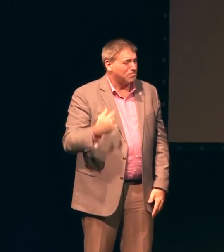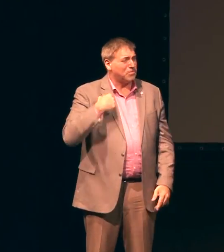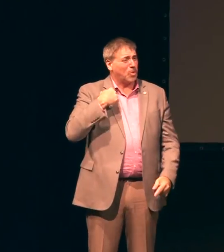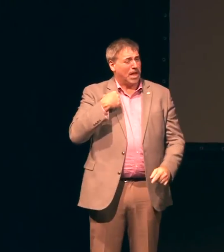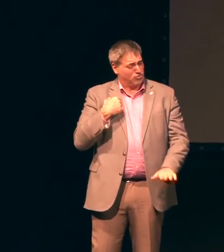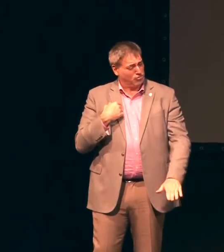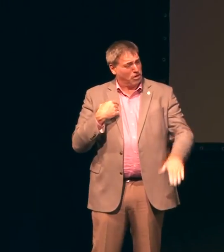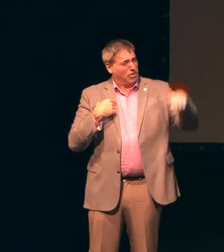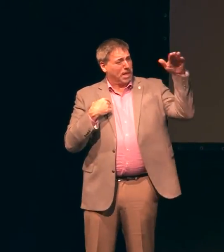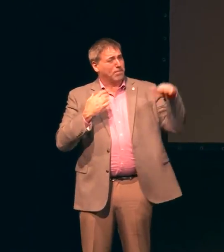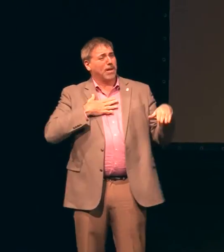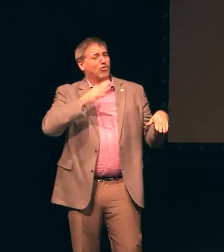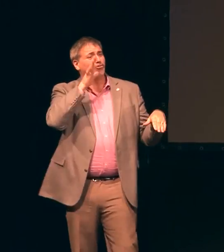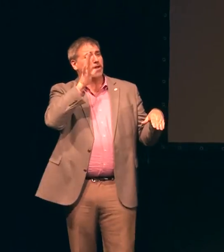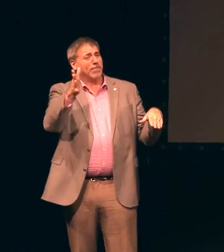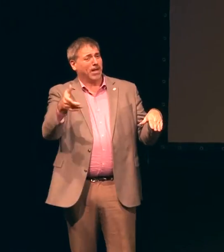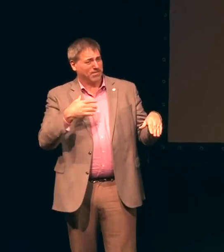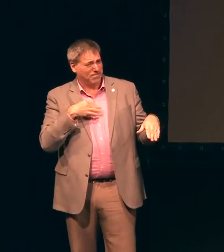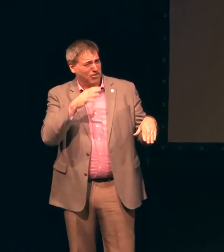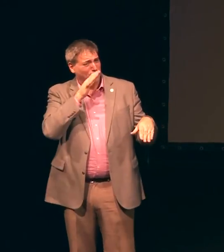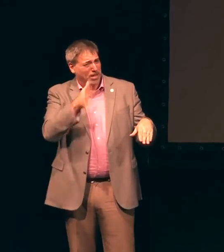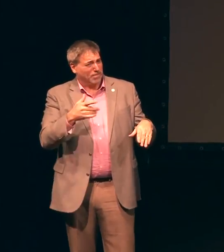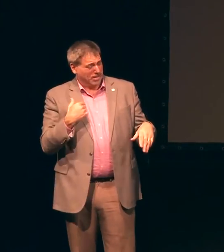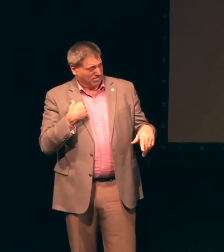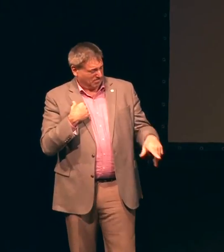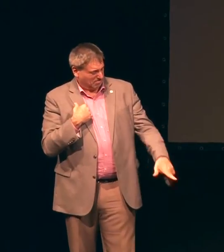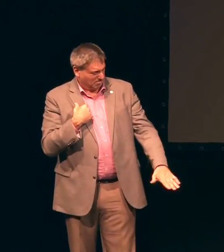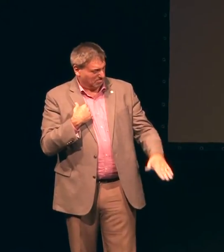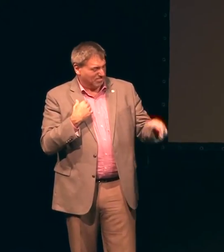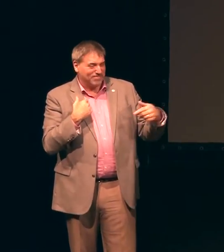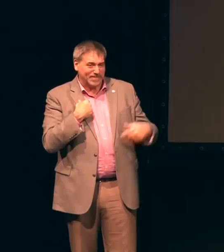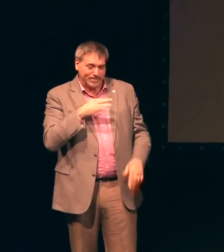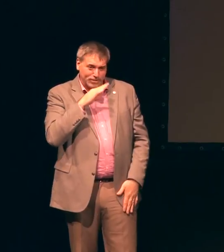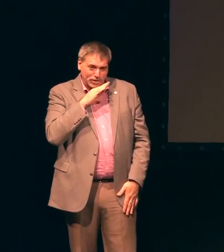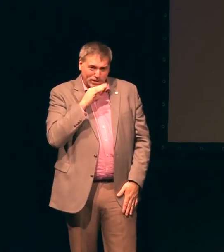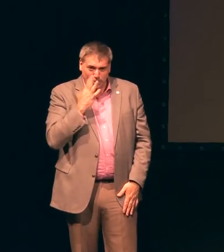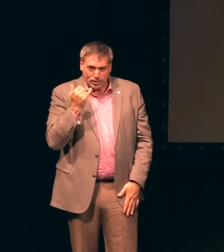action. When I was growing up, my grand mother, it